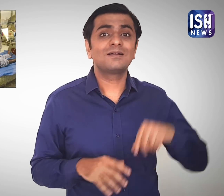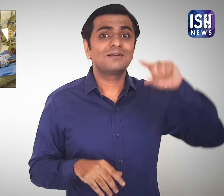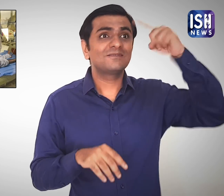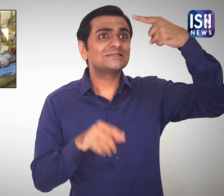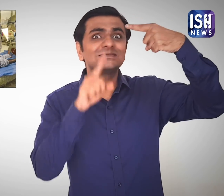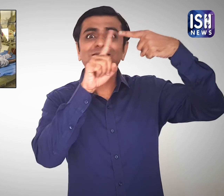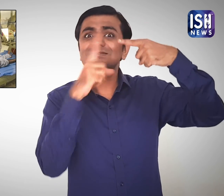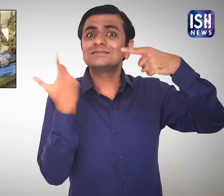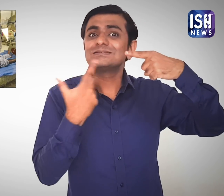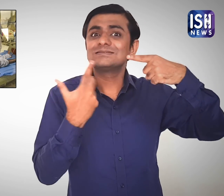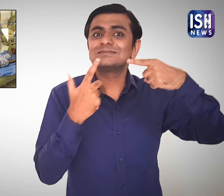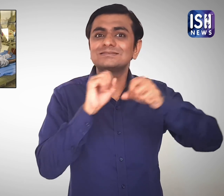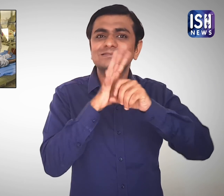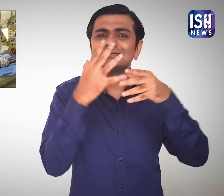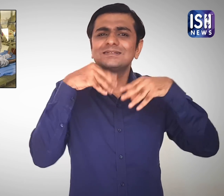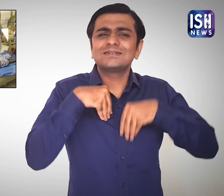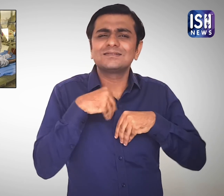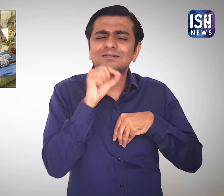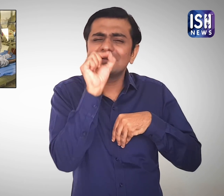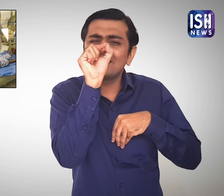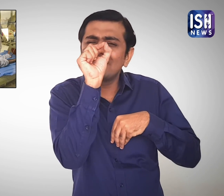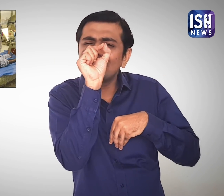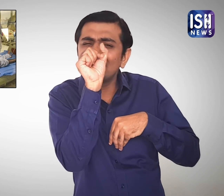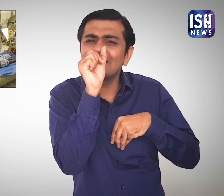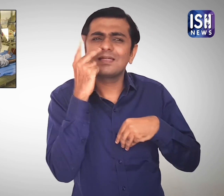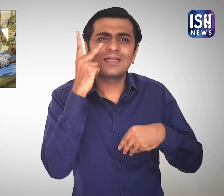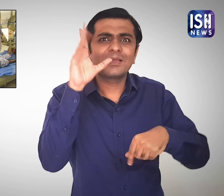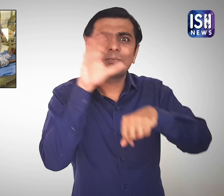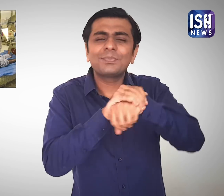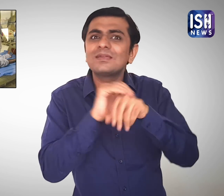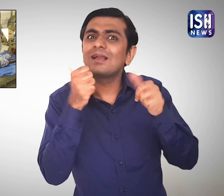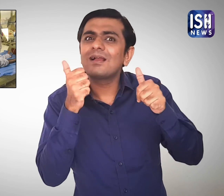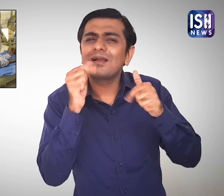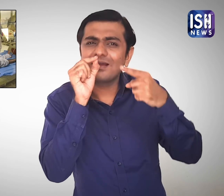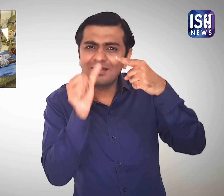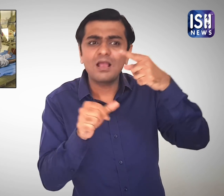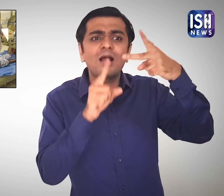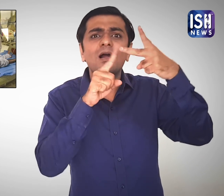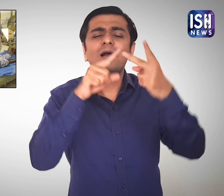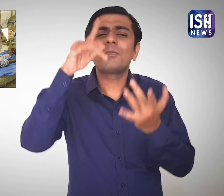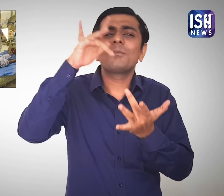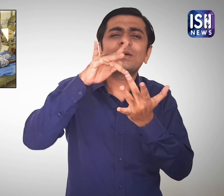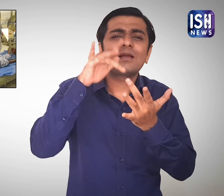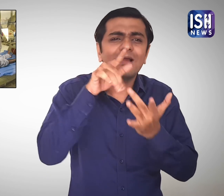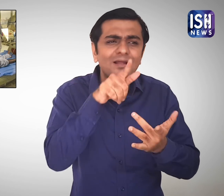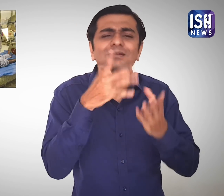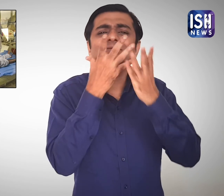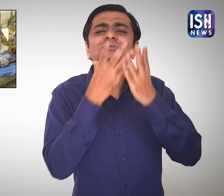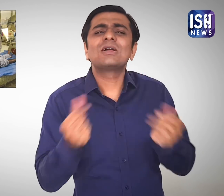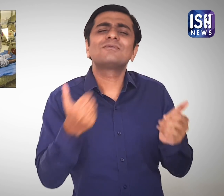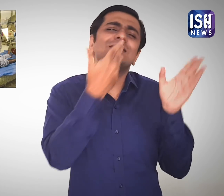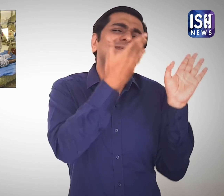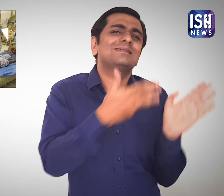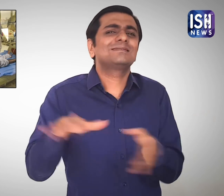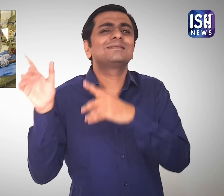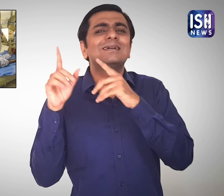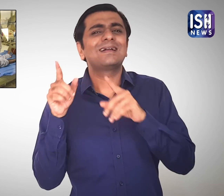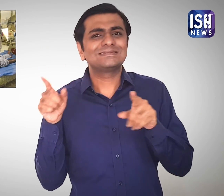Mild and moderate cases can be discharged.